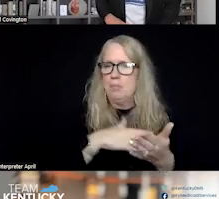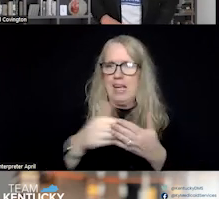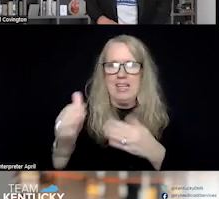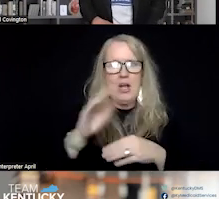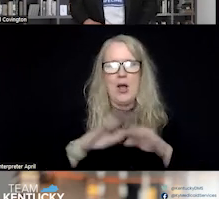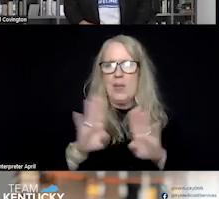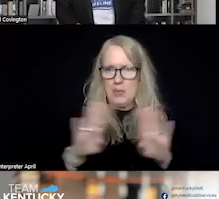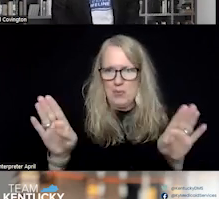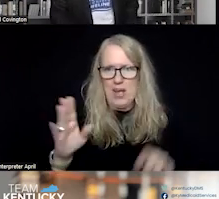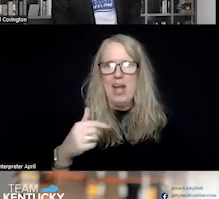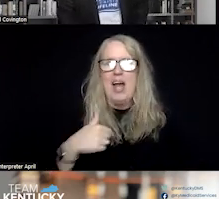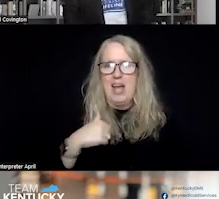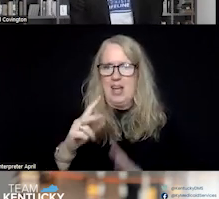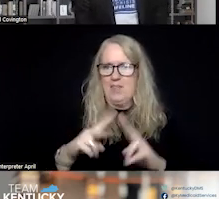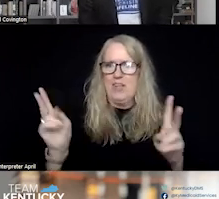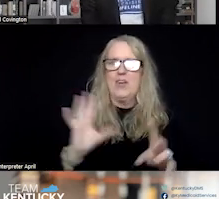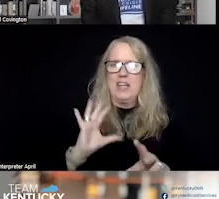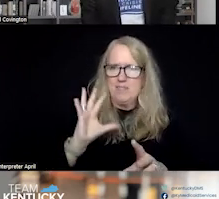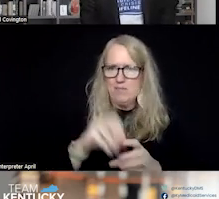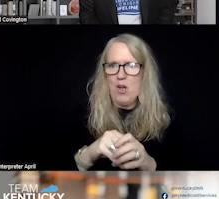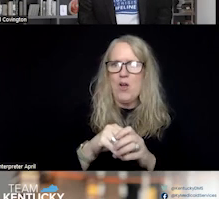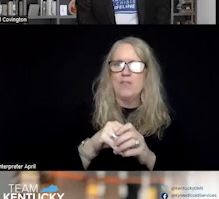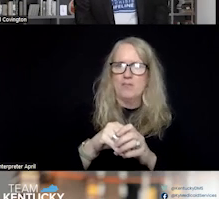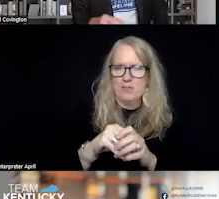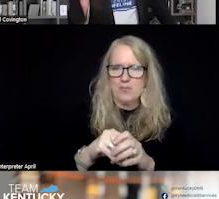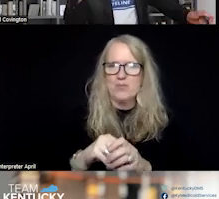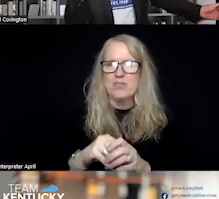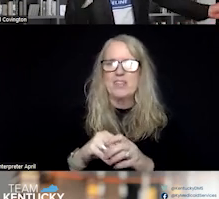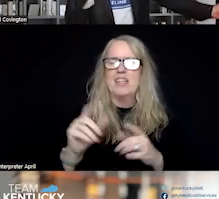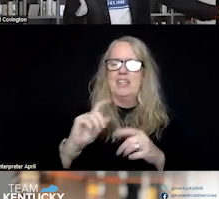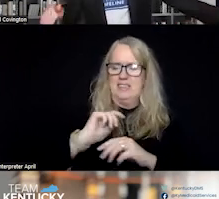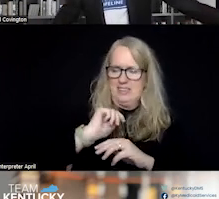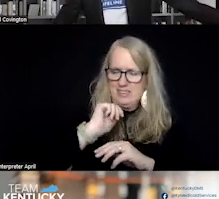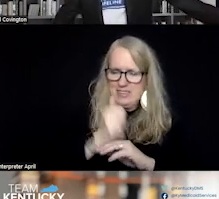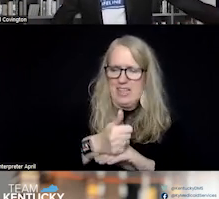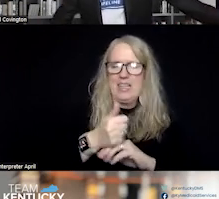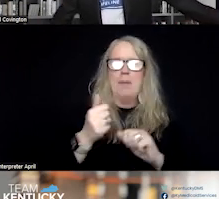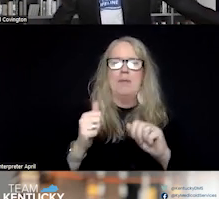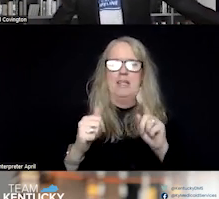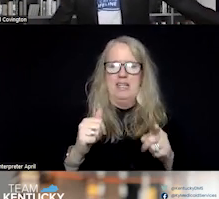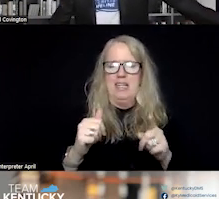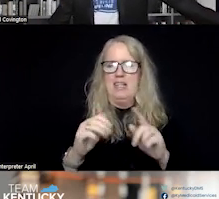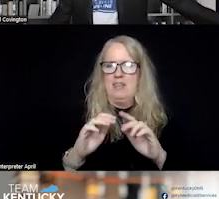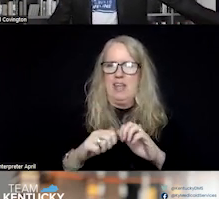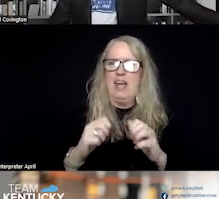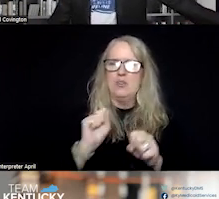WAS VERY INVOLVED IN SETTING UP THIS WAY OF WORKING TO REDUCE STIGMA